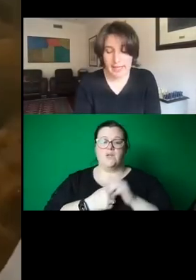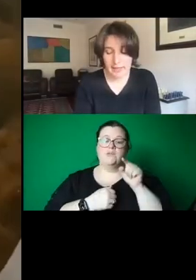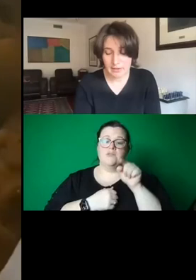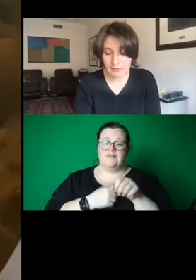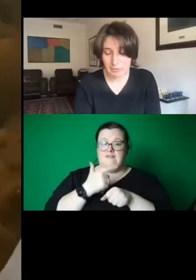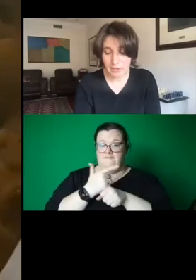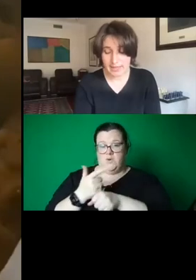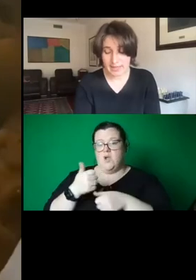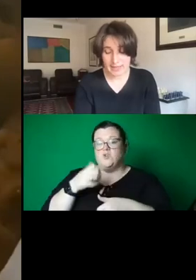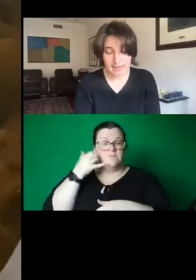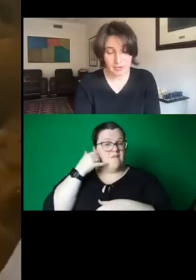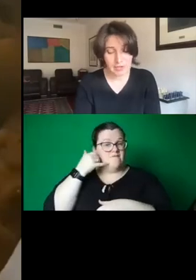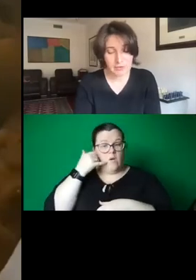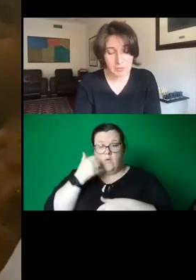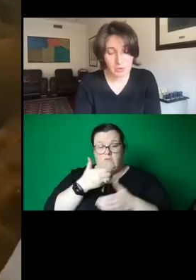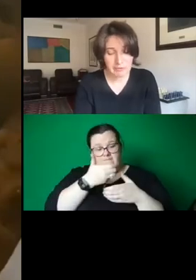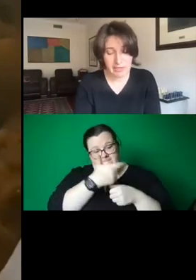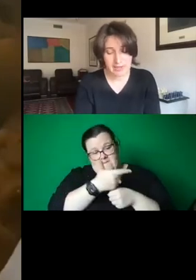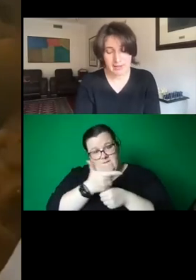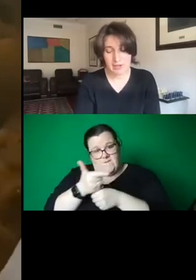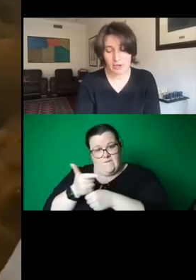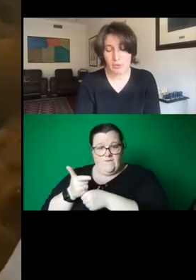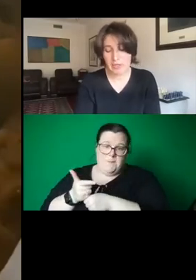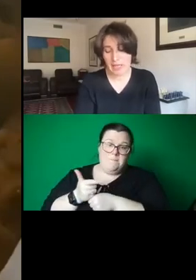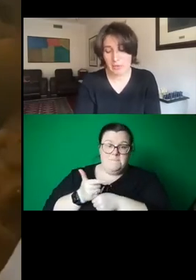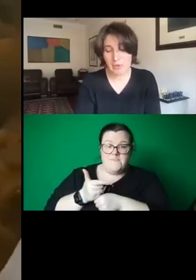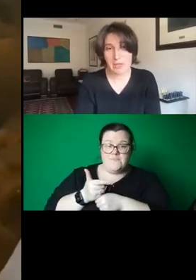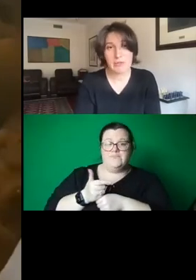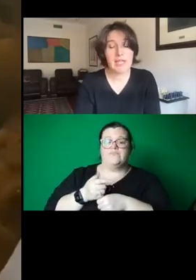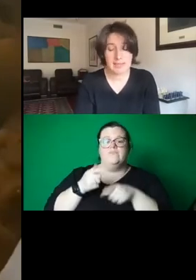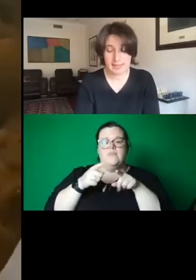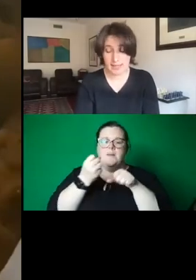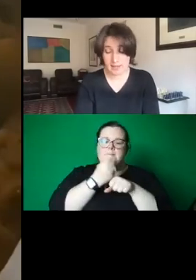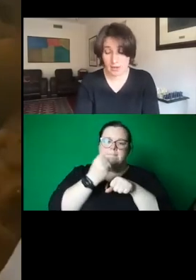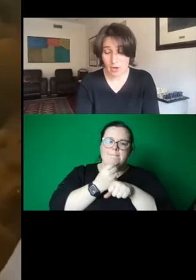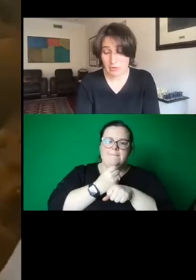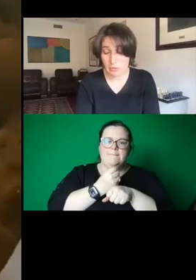the film presents a series of tabloid events the slow-moving camera creates a sense of a witness